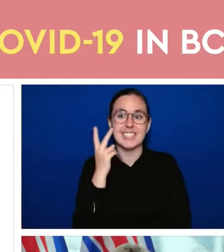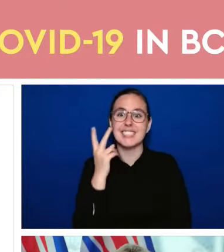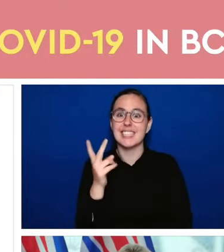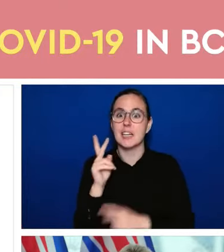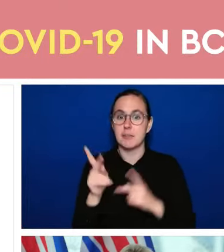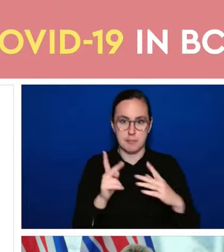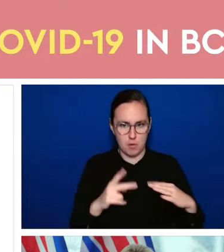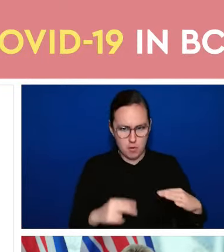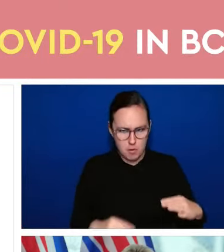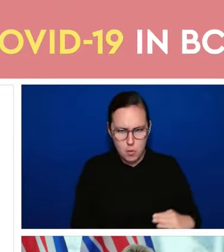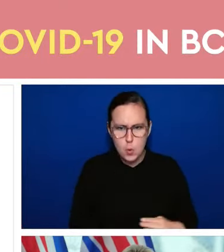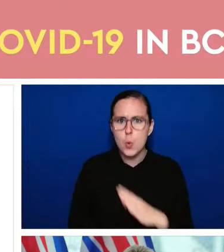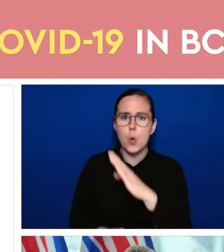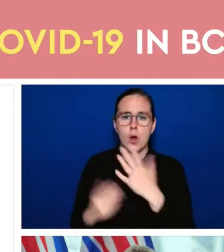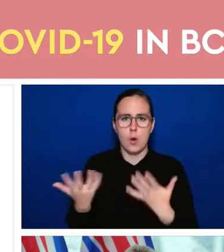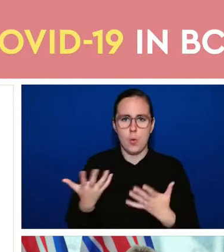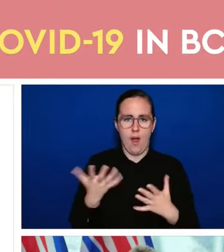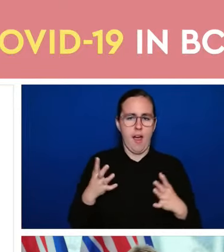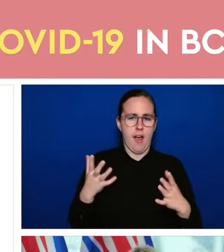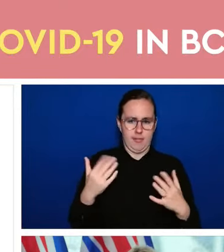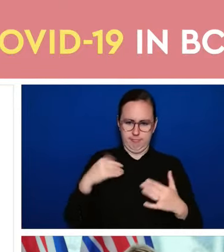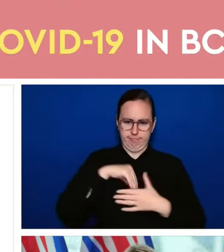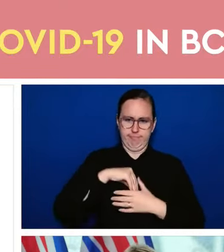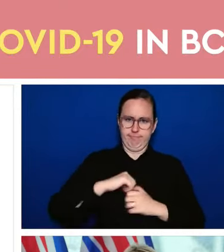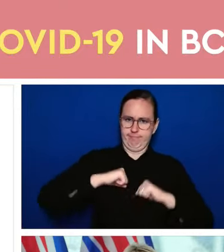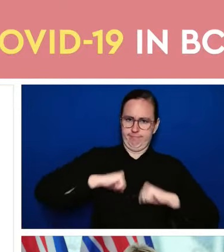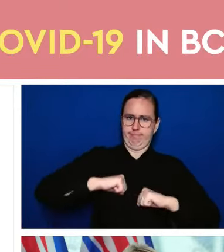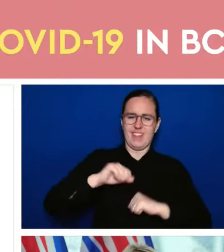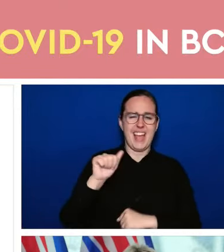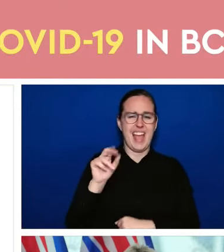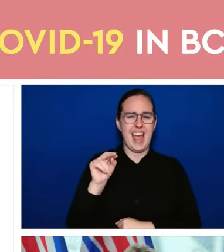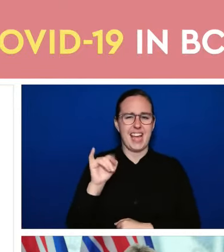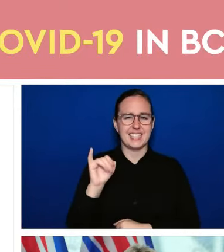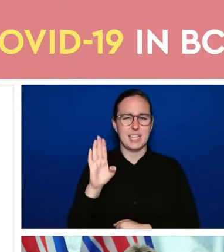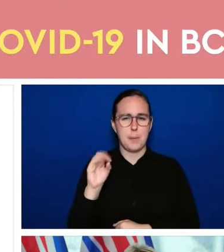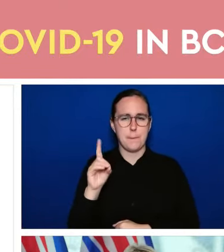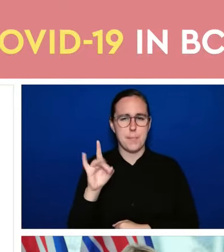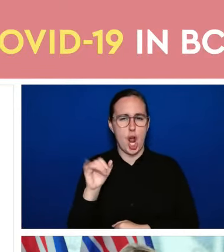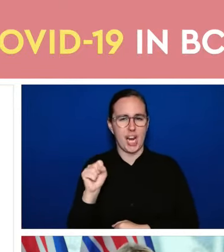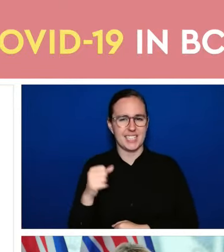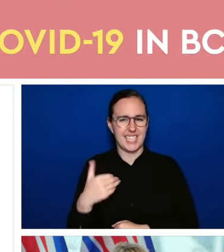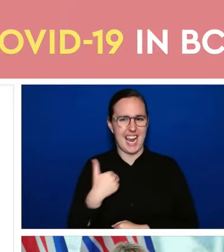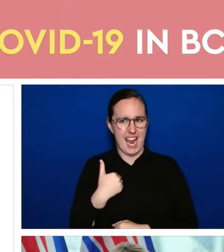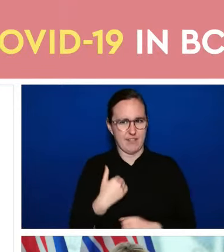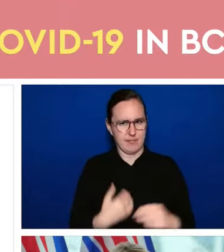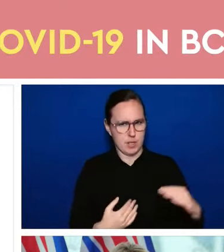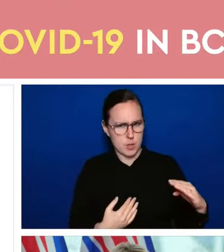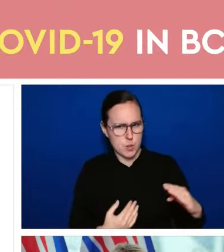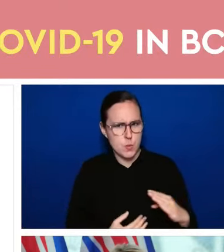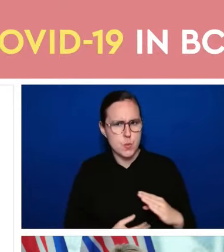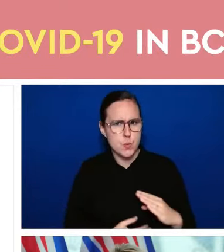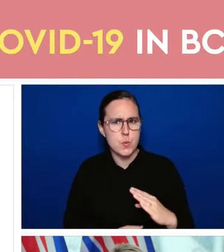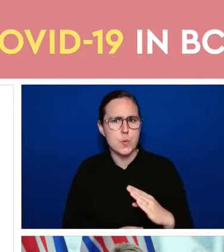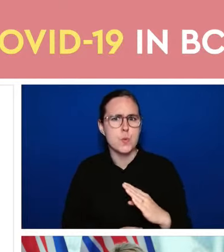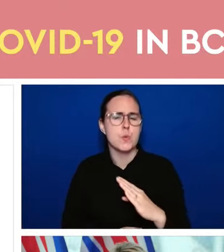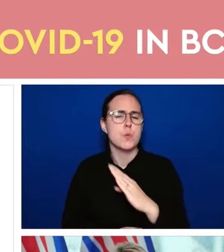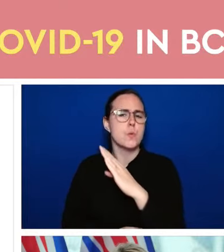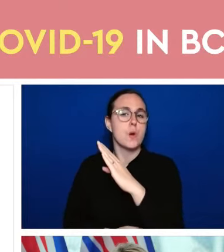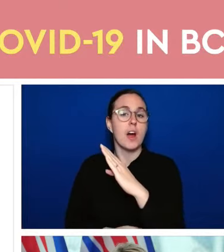particularly in older age groups. But once on crime came on the scene we saw something